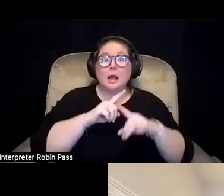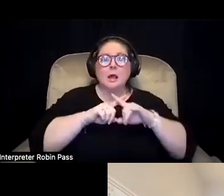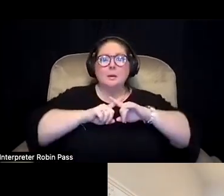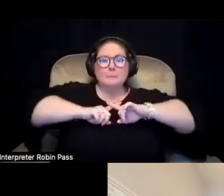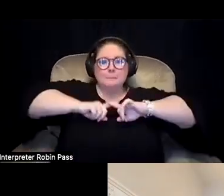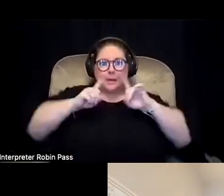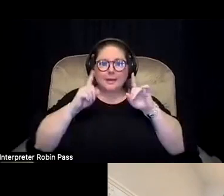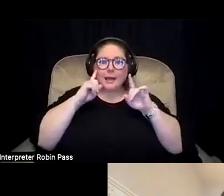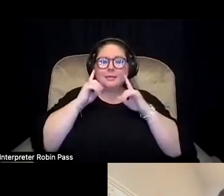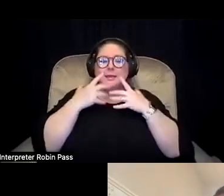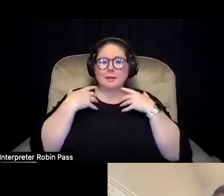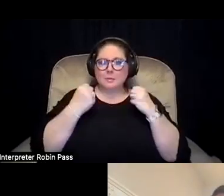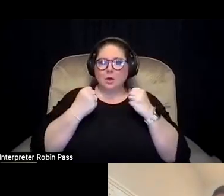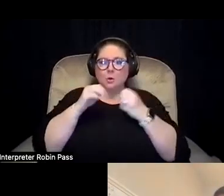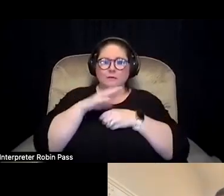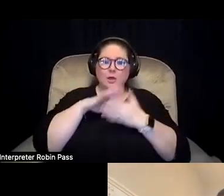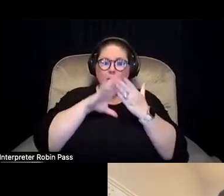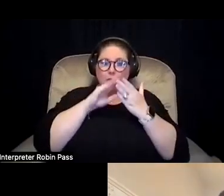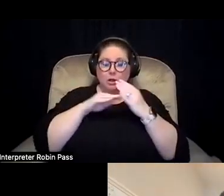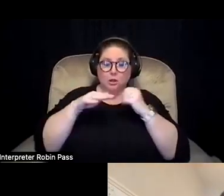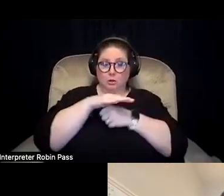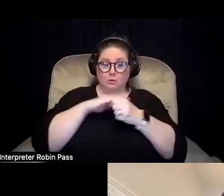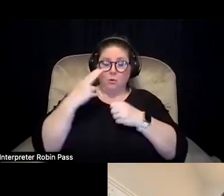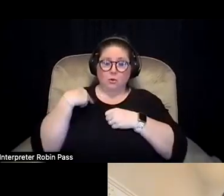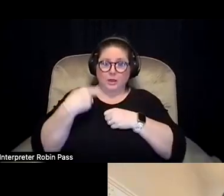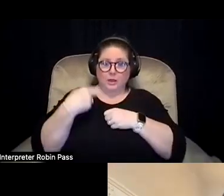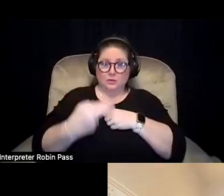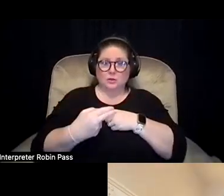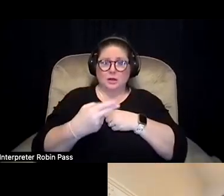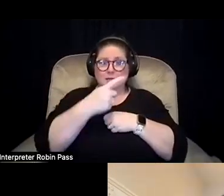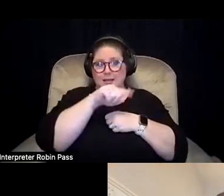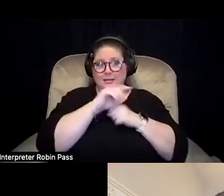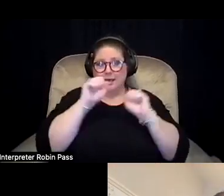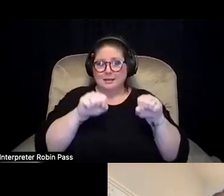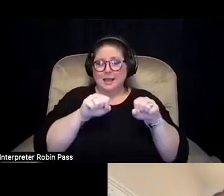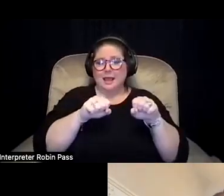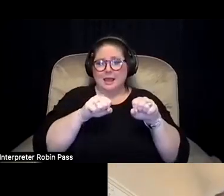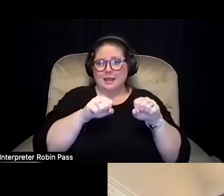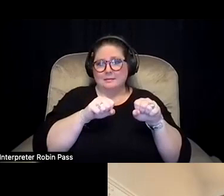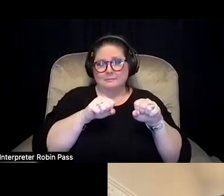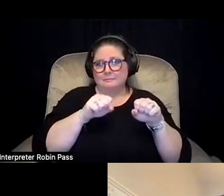of learning local history is that they can go down to greenwood so i have students that will